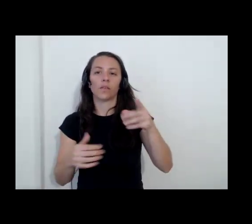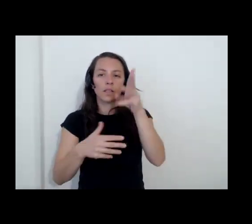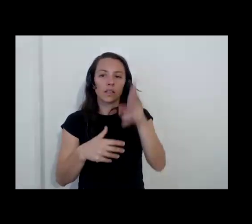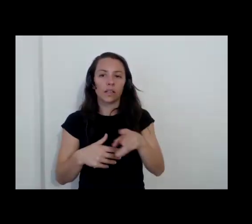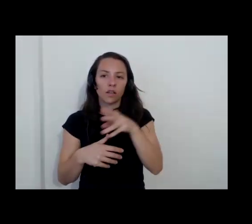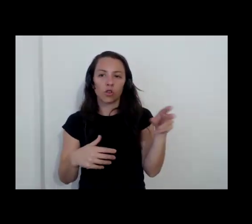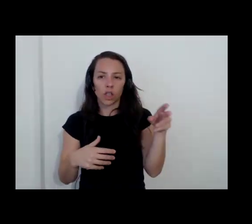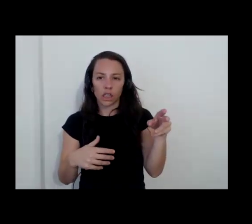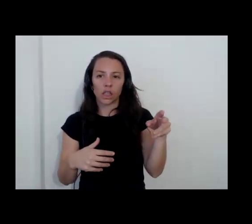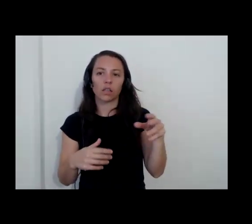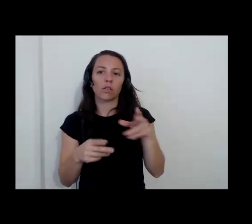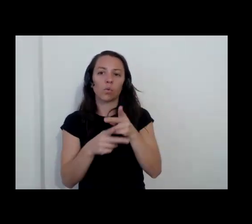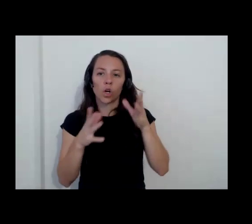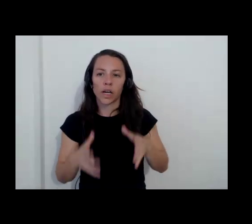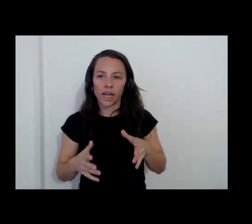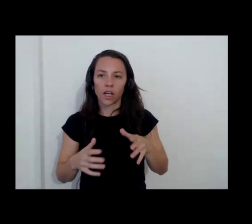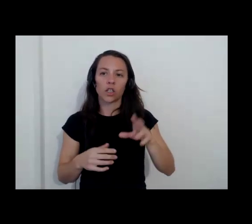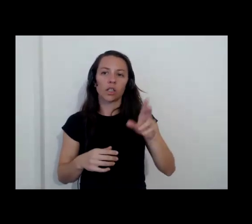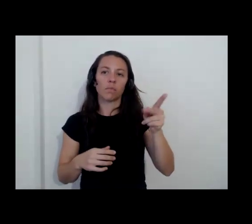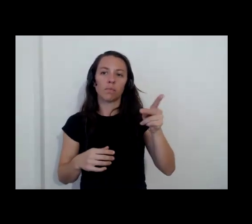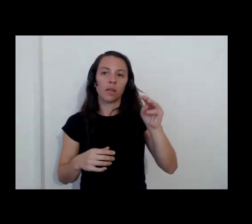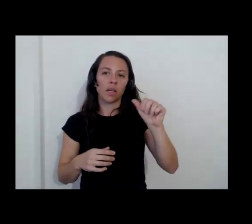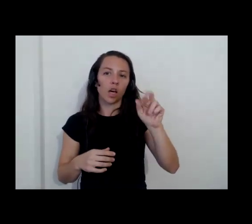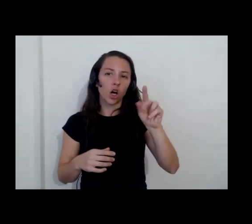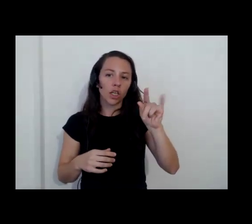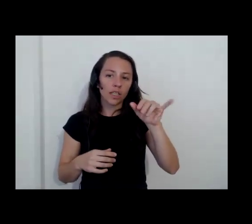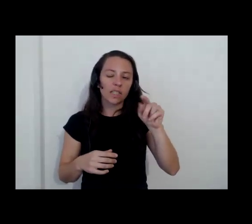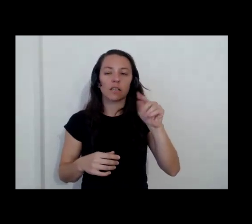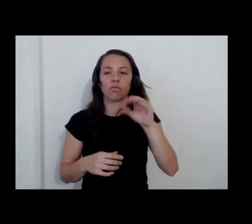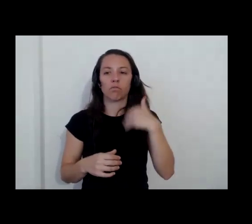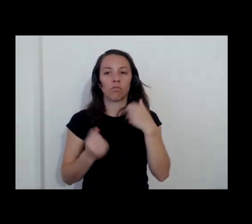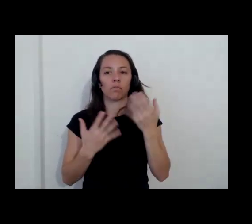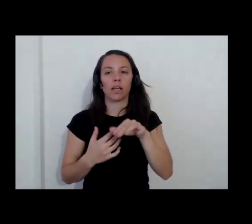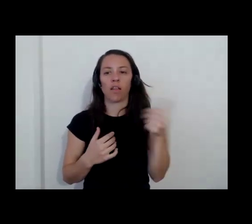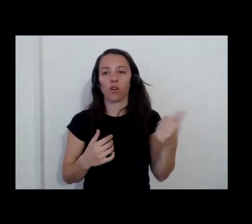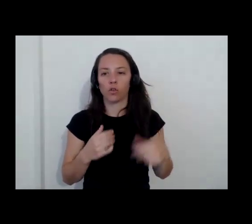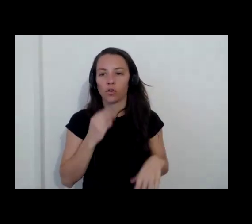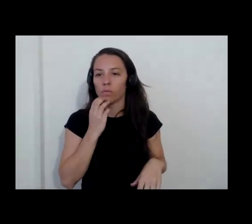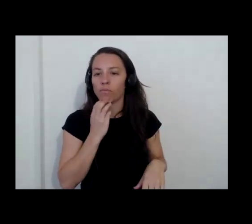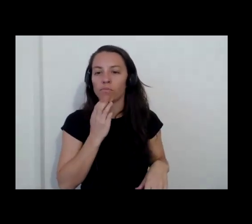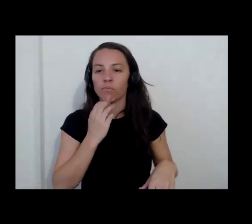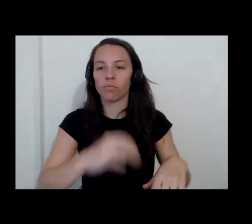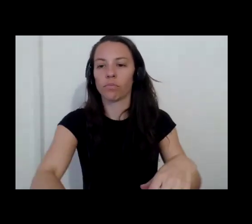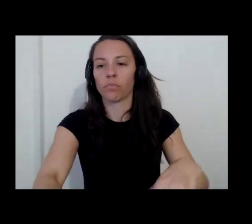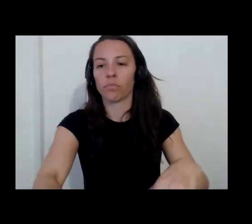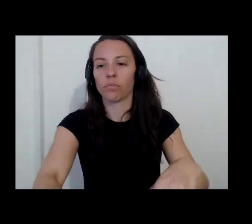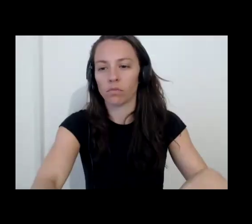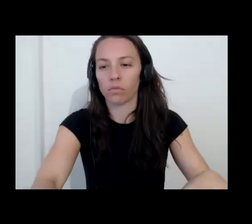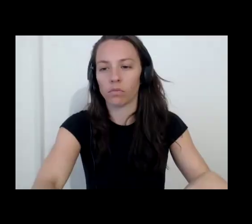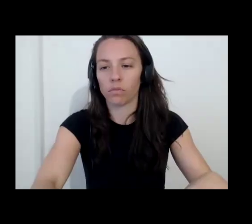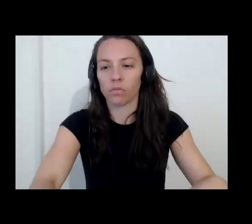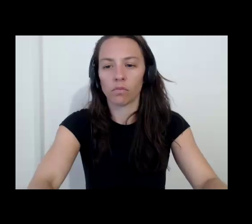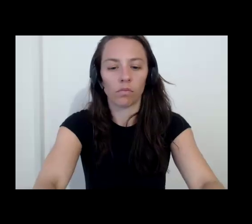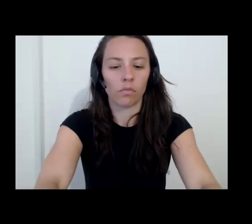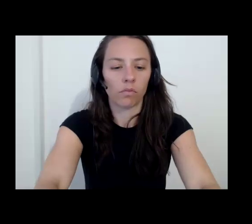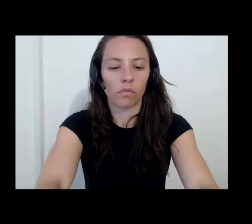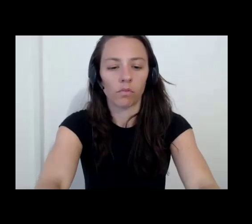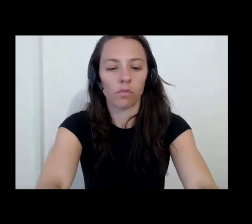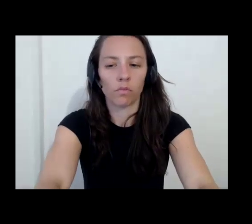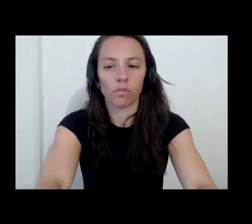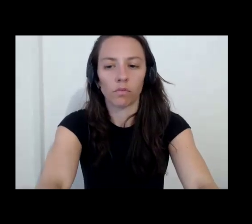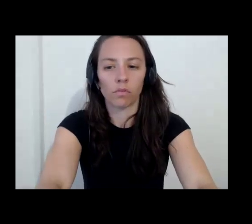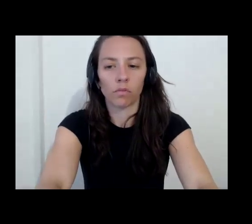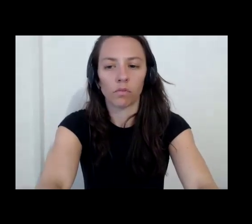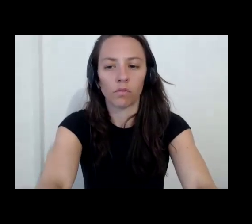key artists, and countless others. The charity and medical models of disability